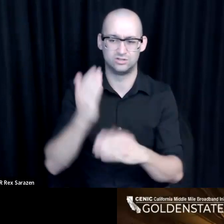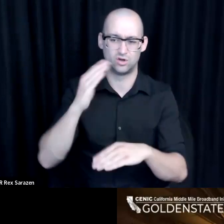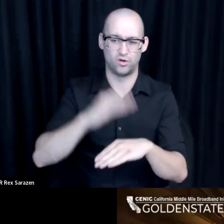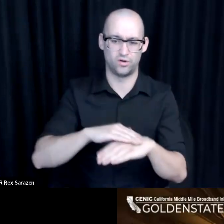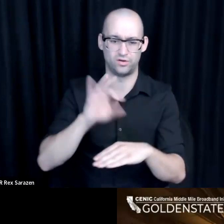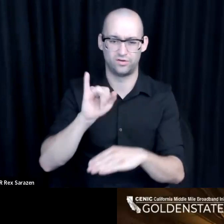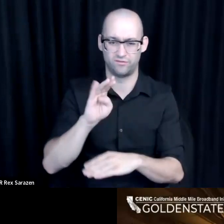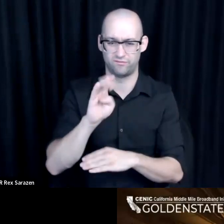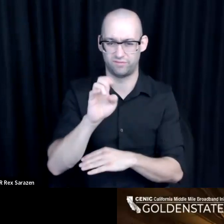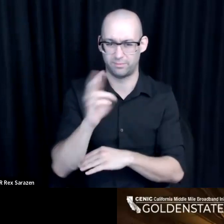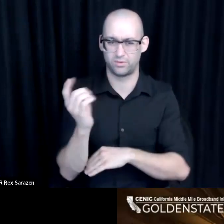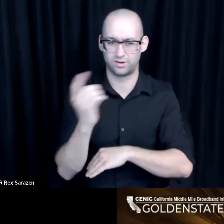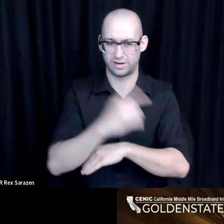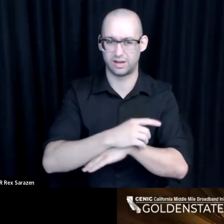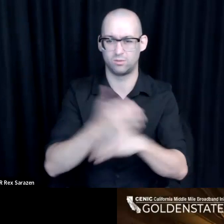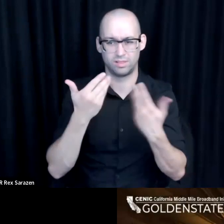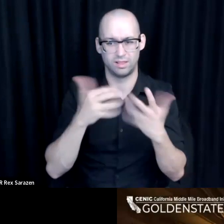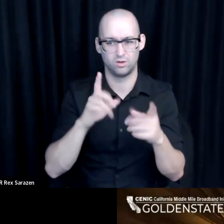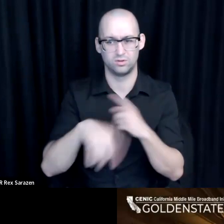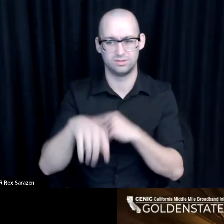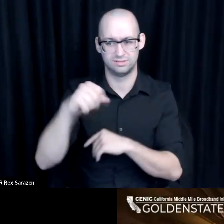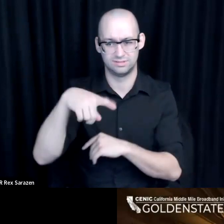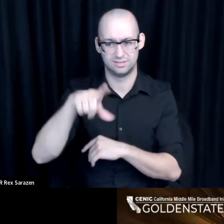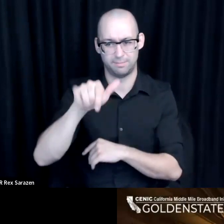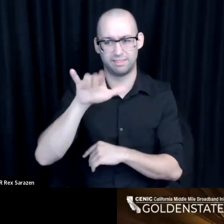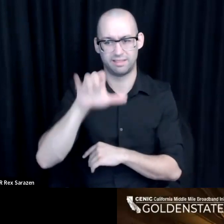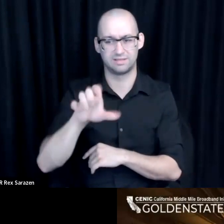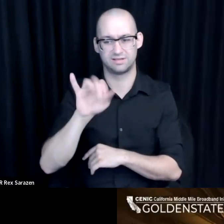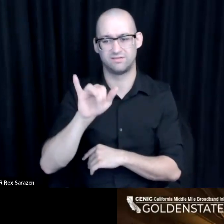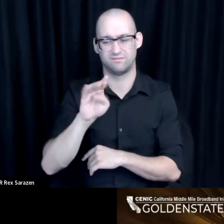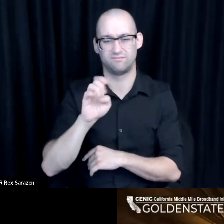fiber and realize, you know, demystify fiber in front of yourself, you know. Just it's amazing.